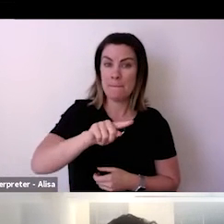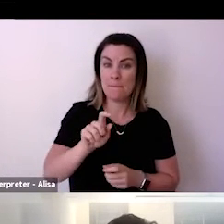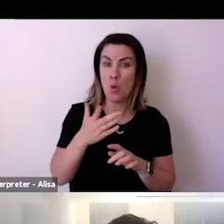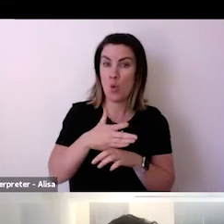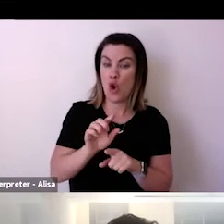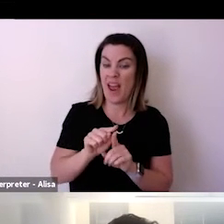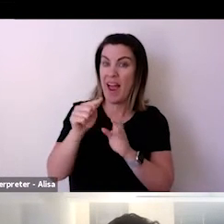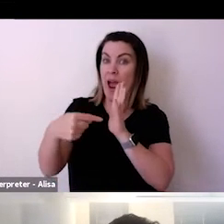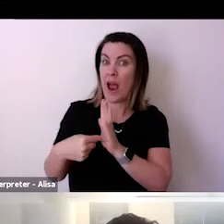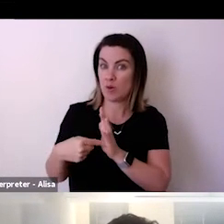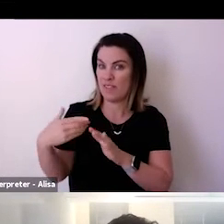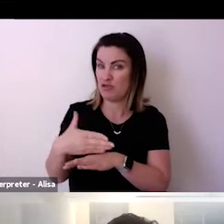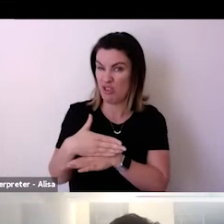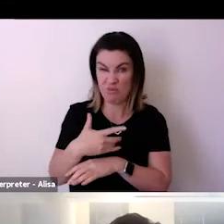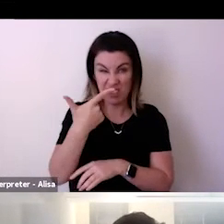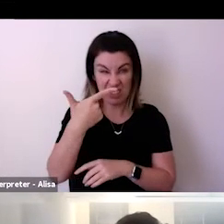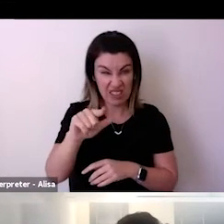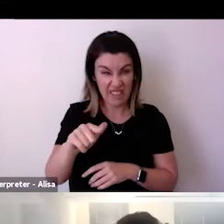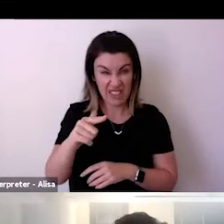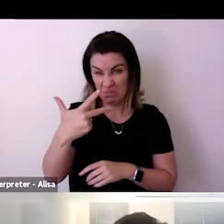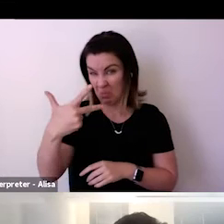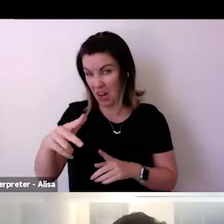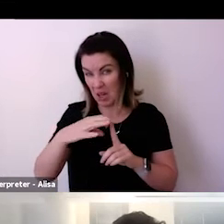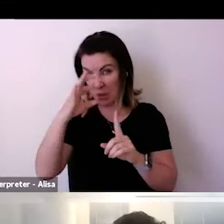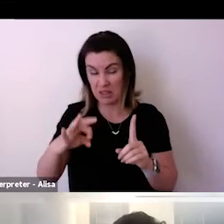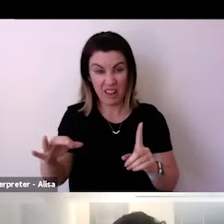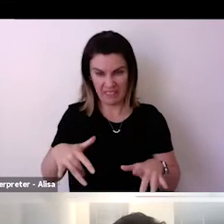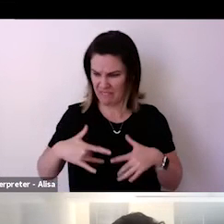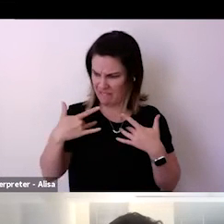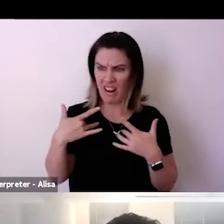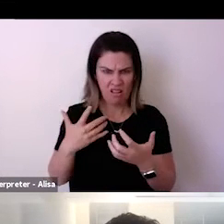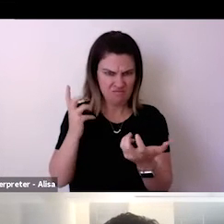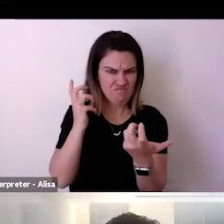were saying they found their studies relevant to the roles, even though they weren't working within a